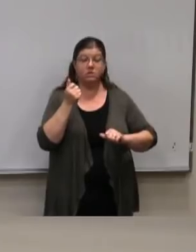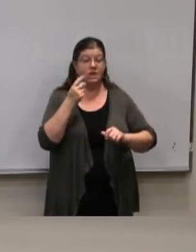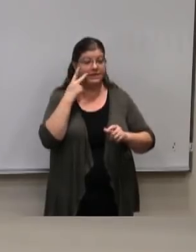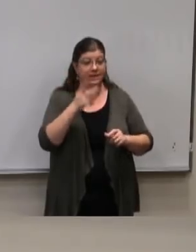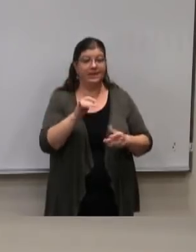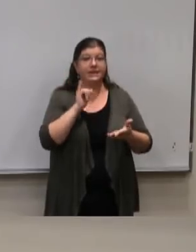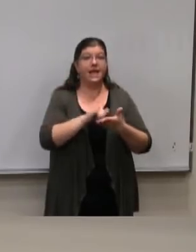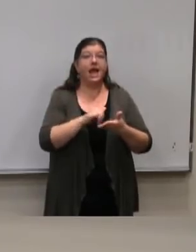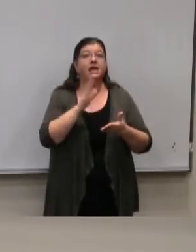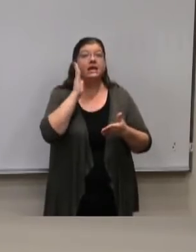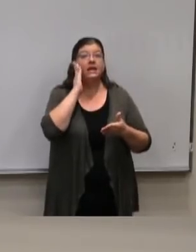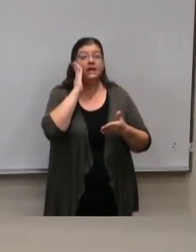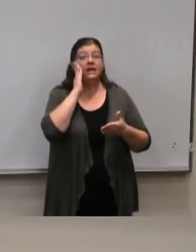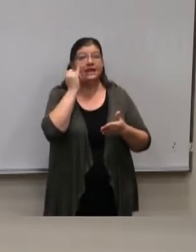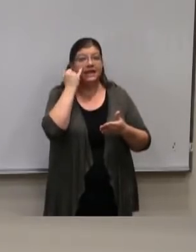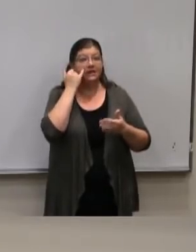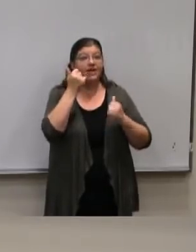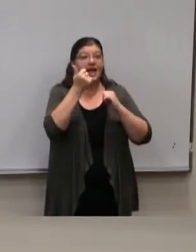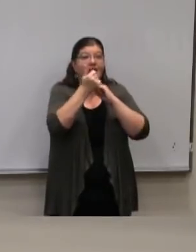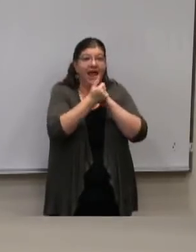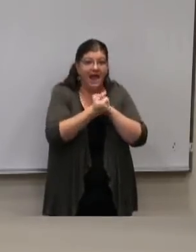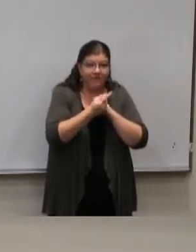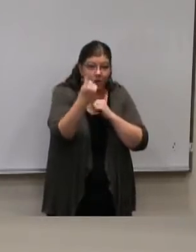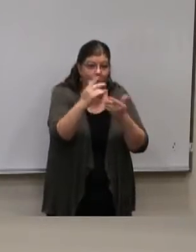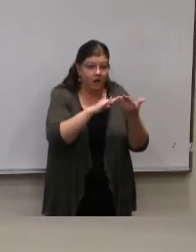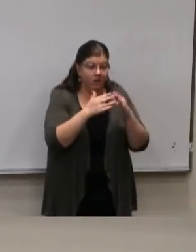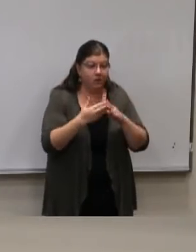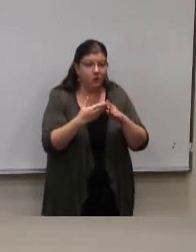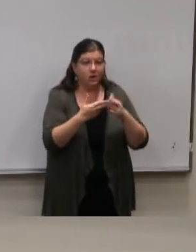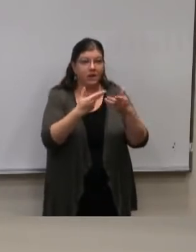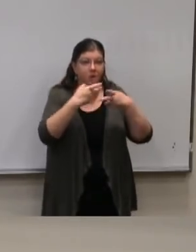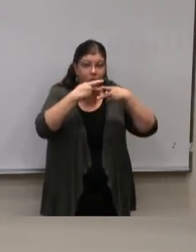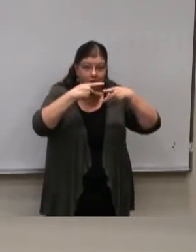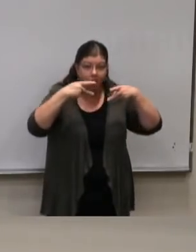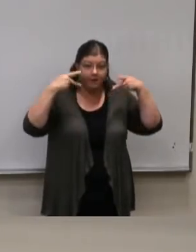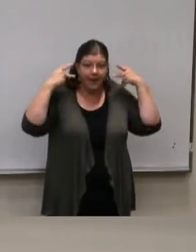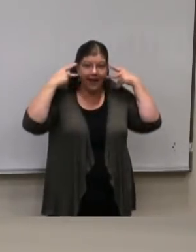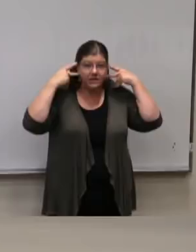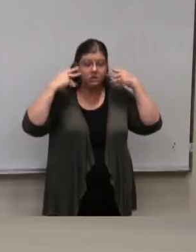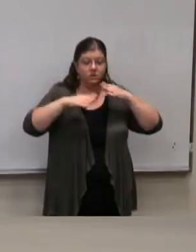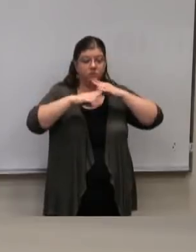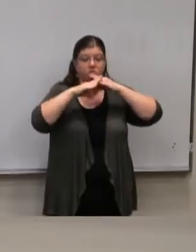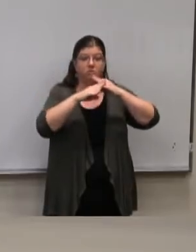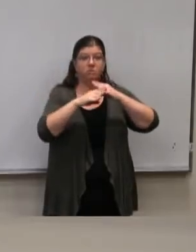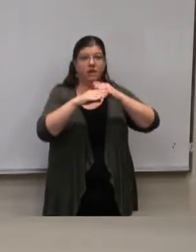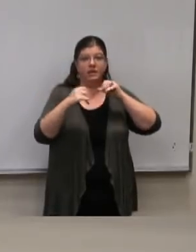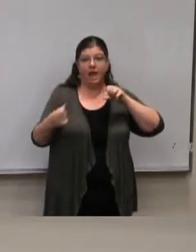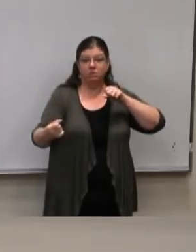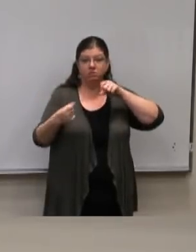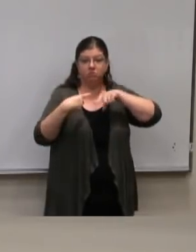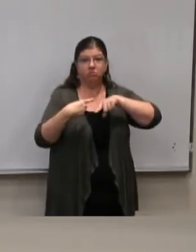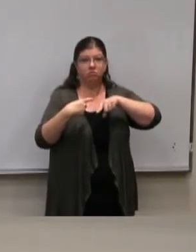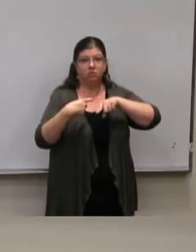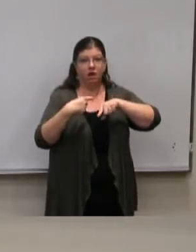that if we'll wear masks, if everybody in the community will wear a mask, you stop any virus dead in its tracks and the mask doesn't even have